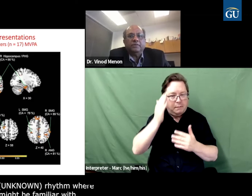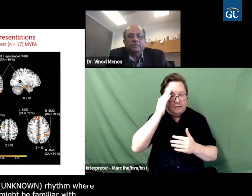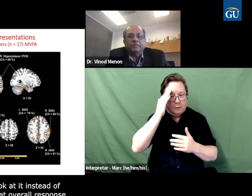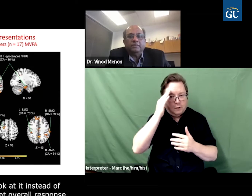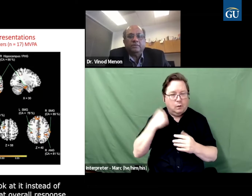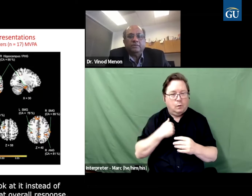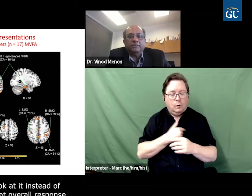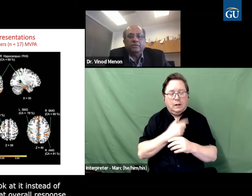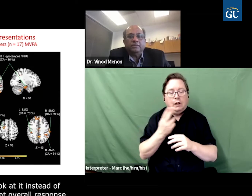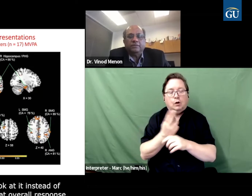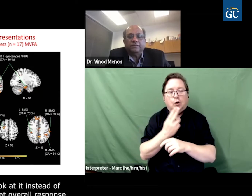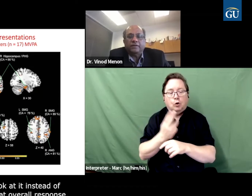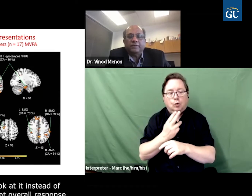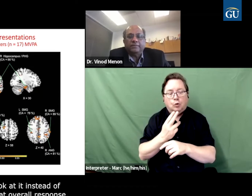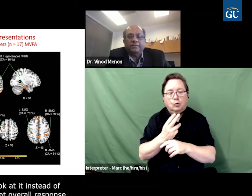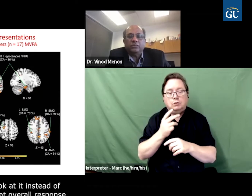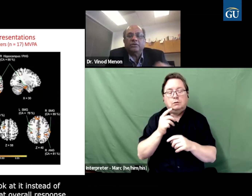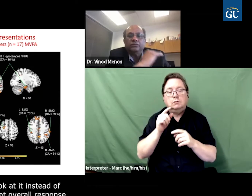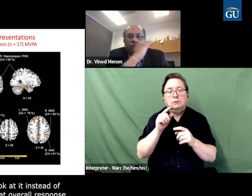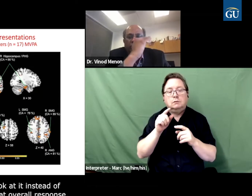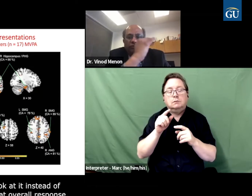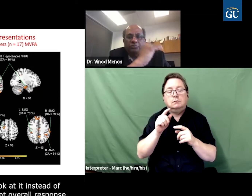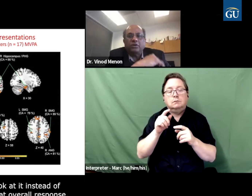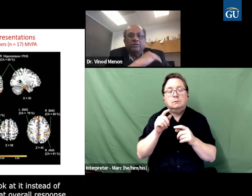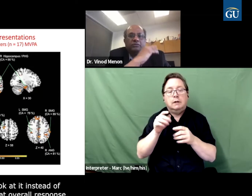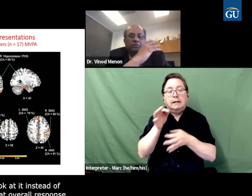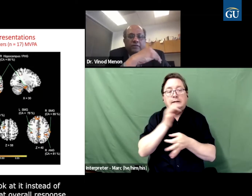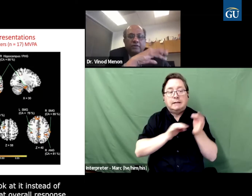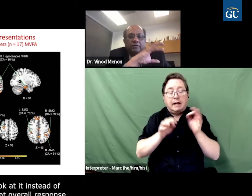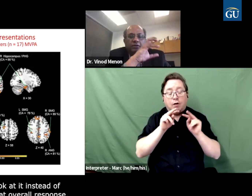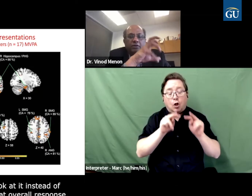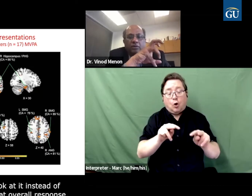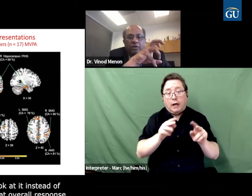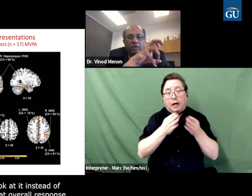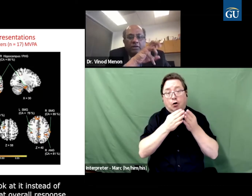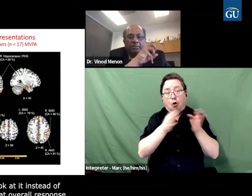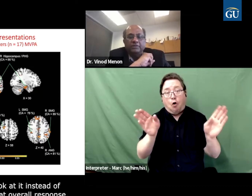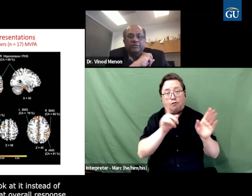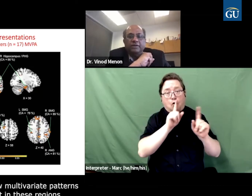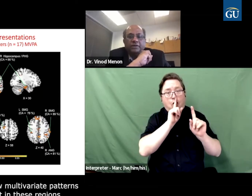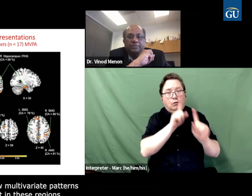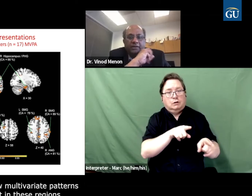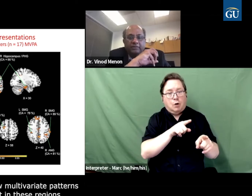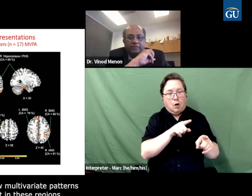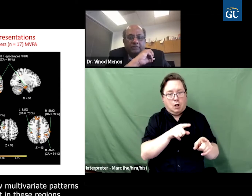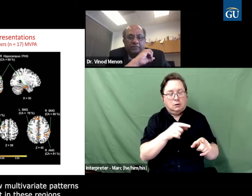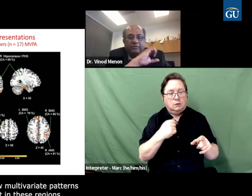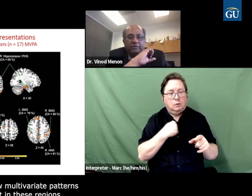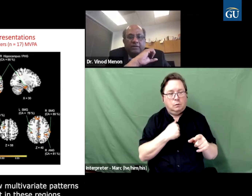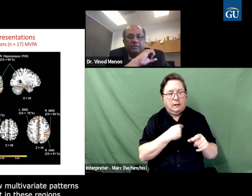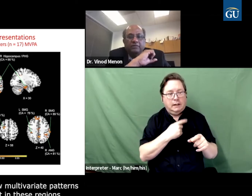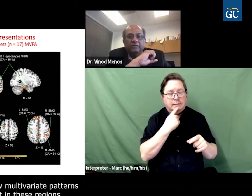we look at um in instead of uh looking at overall